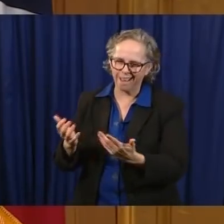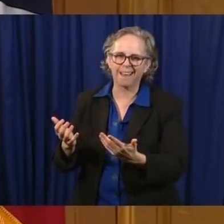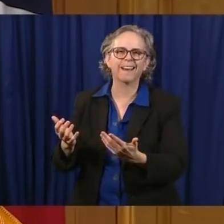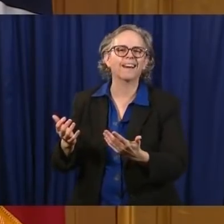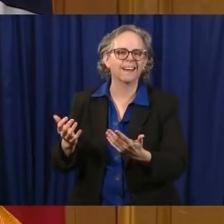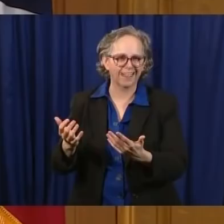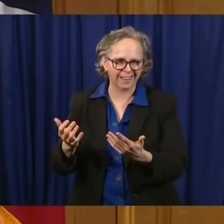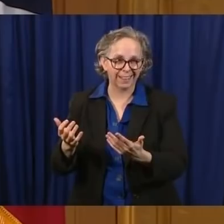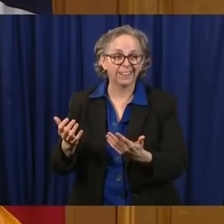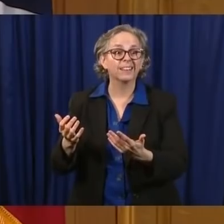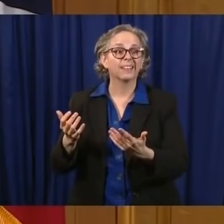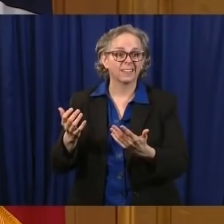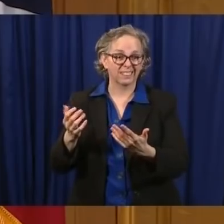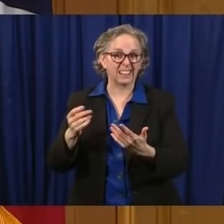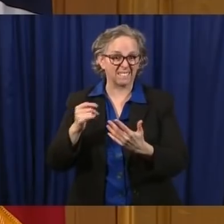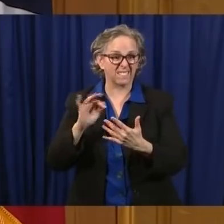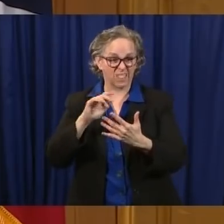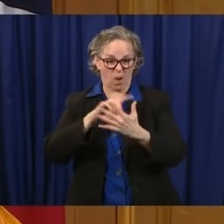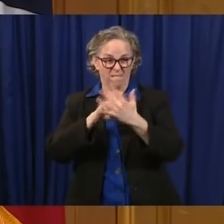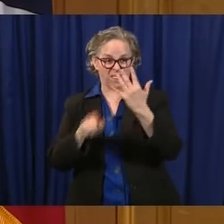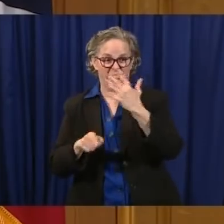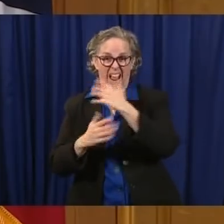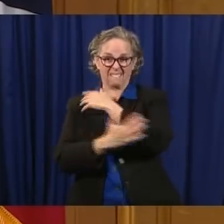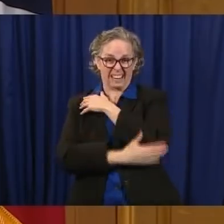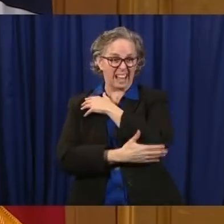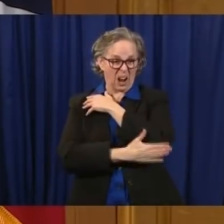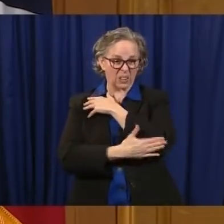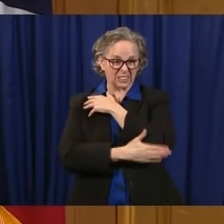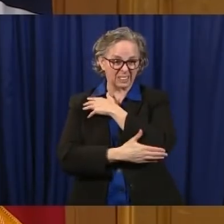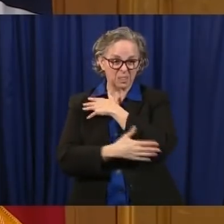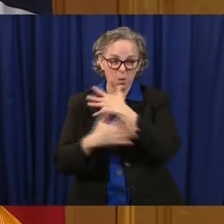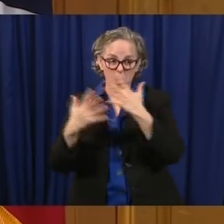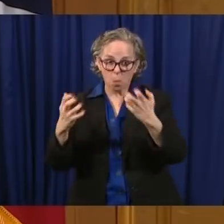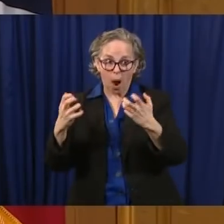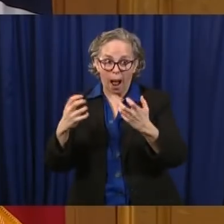VIRGINIA LICENSE, PUSHING PEOPLE INTO OHIO'S BORDER COUNTIES.